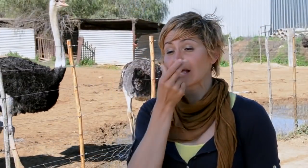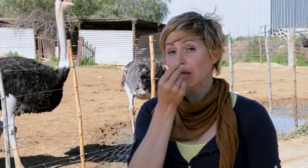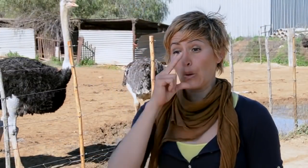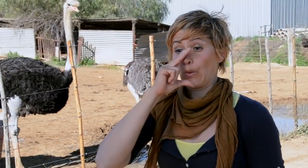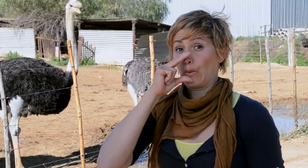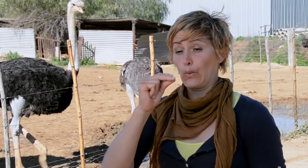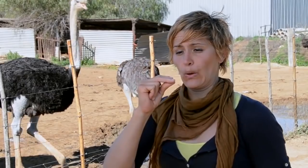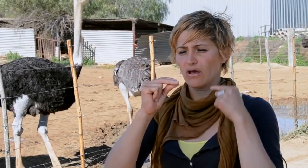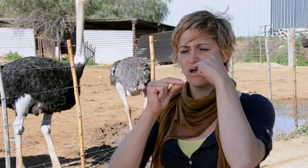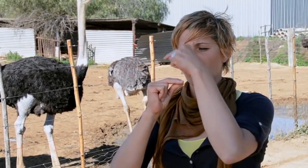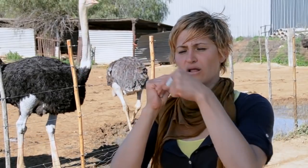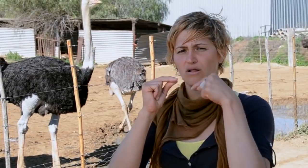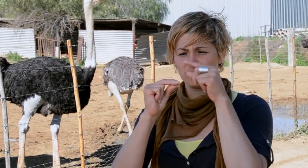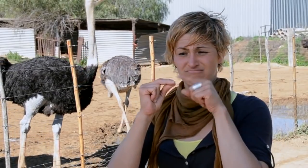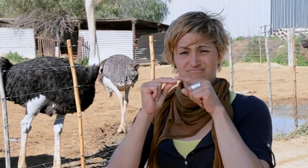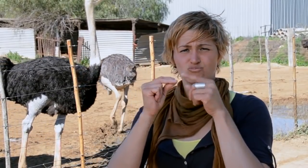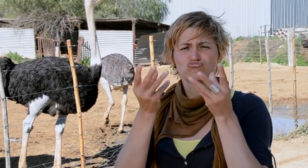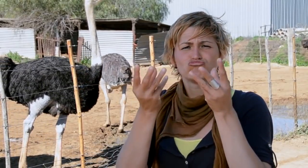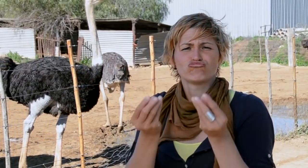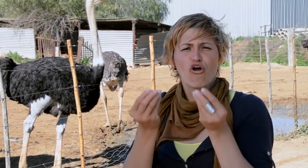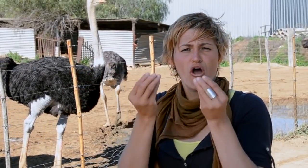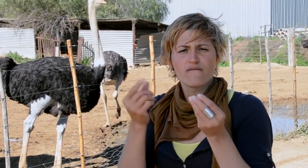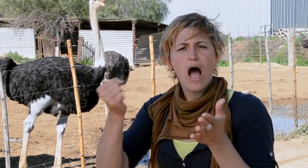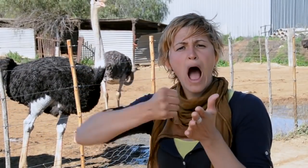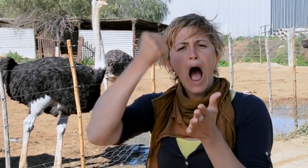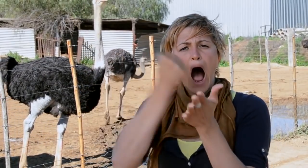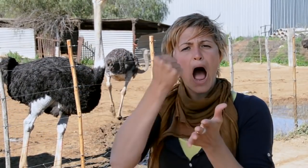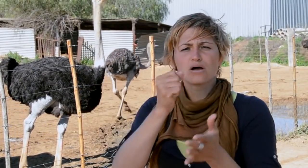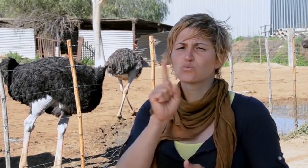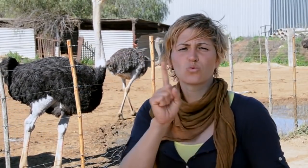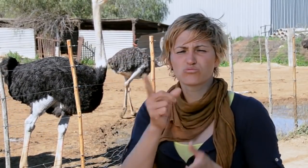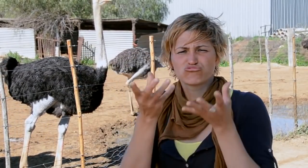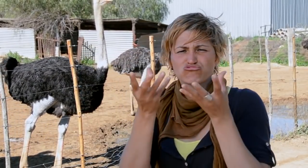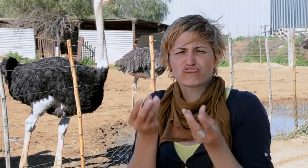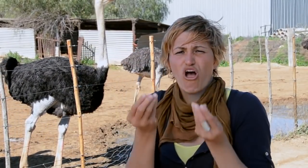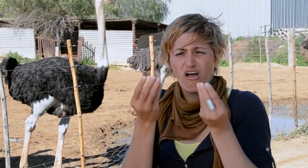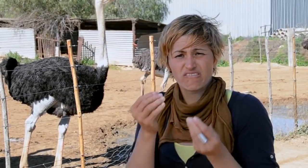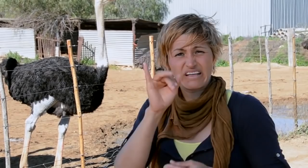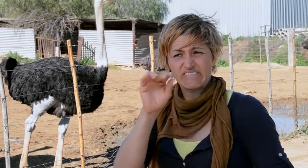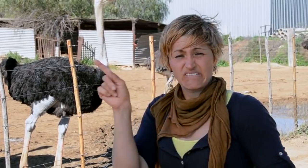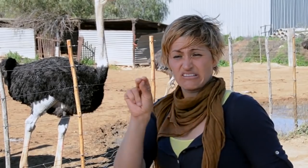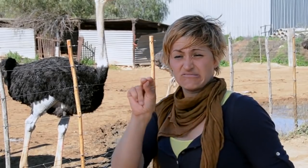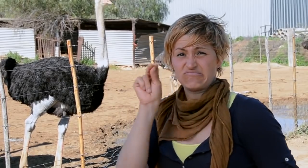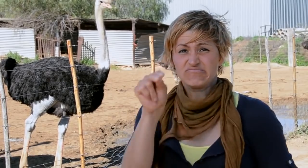Their beaks are soft, and when they peck on hard surfaces, their beaks will break.